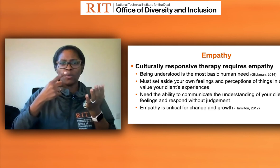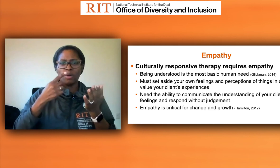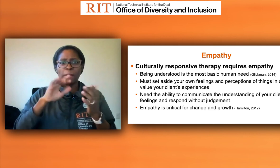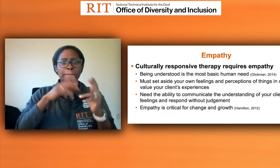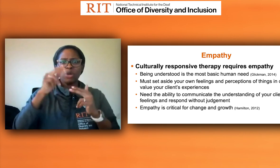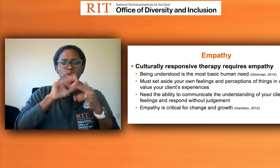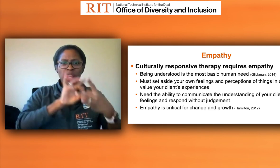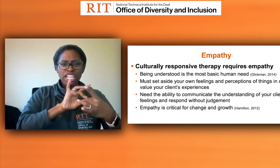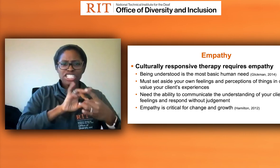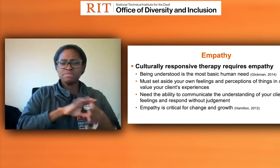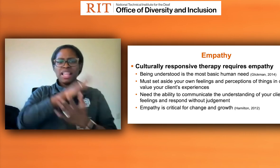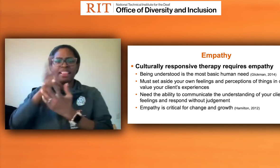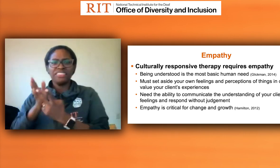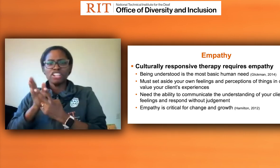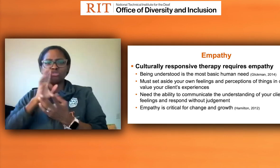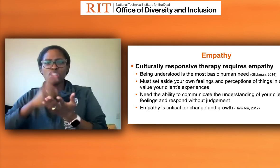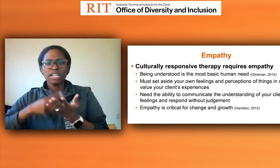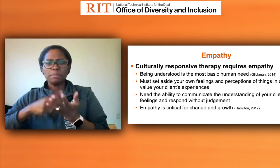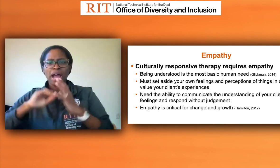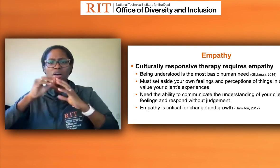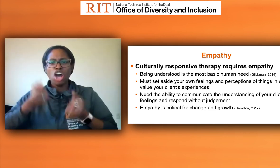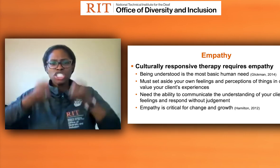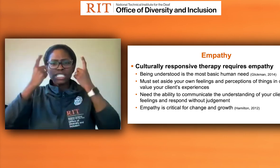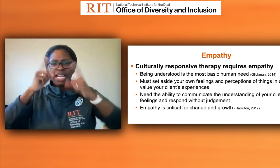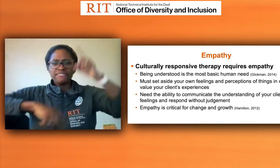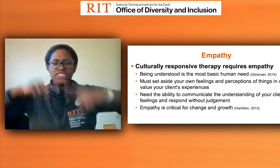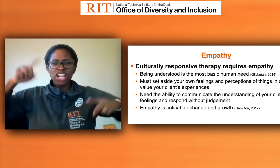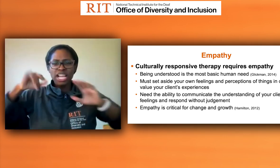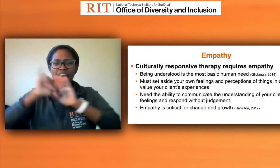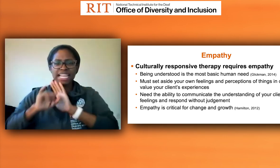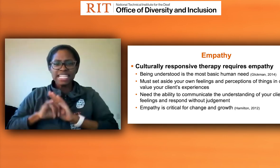and building relationships, and then you talked about "understanding different identities